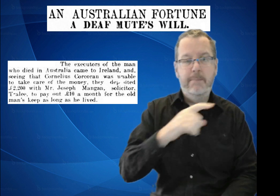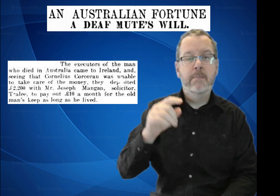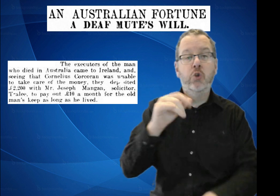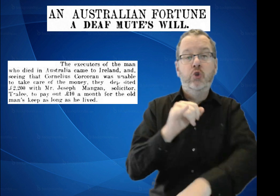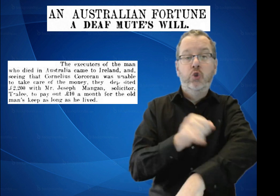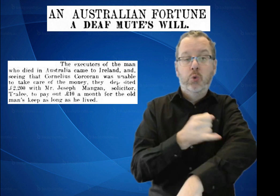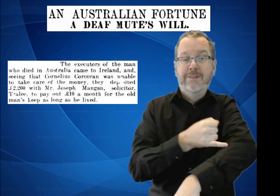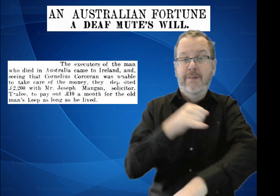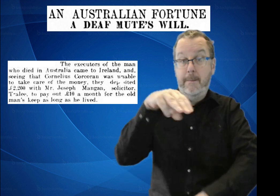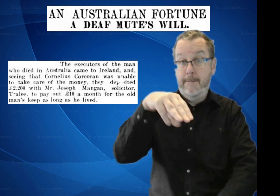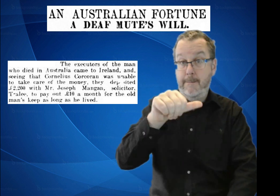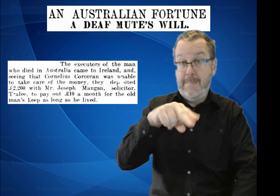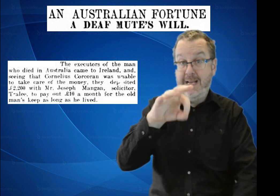named Joseph Mangan,